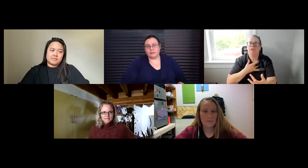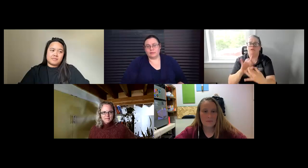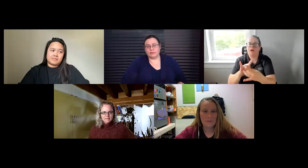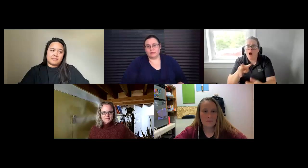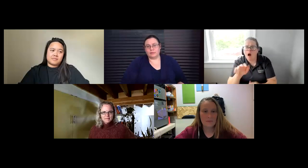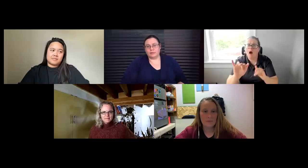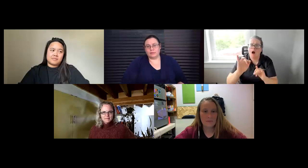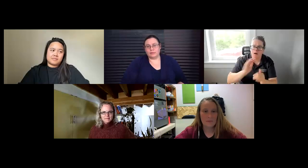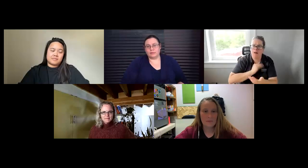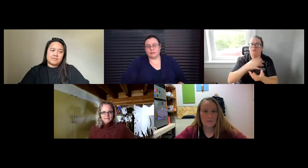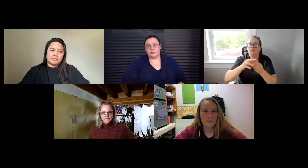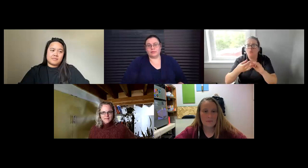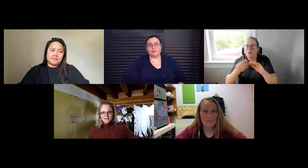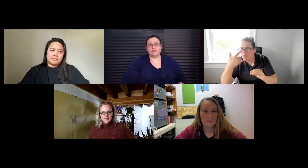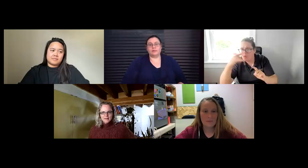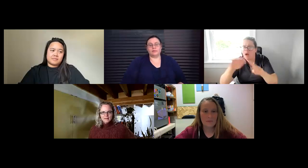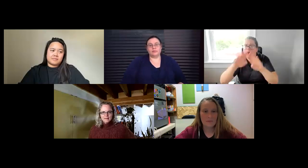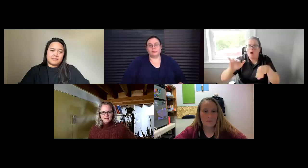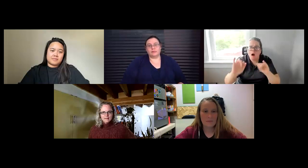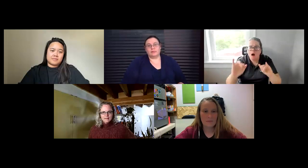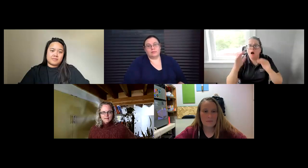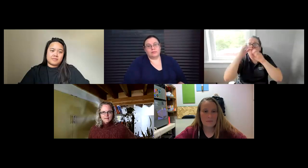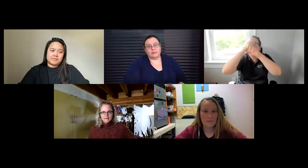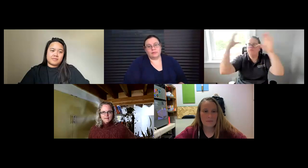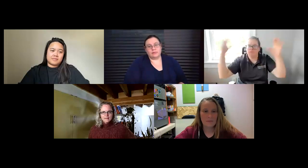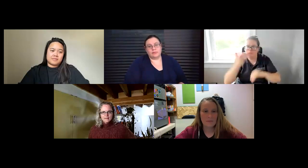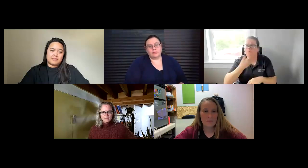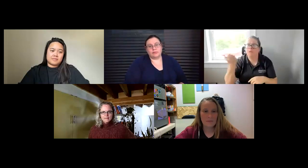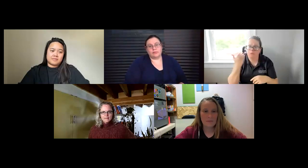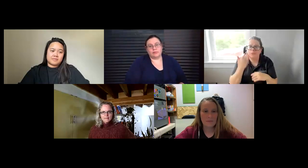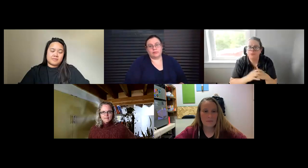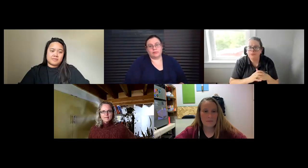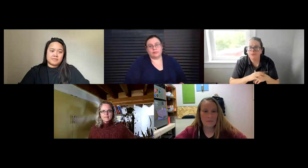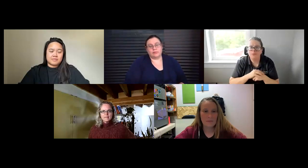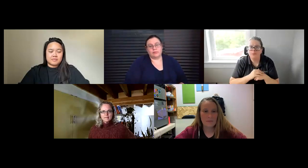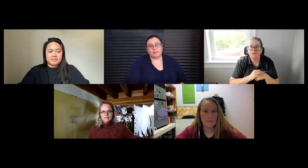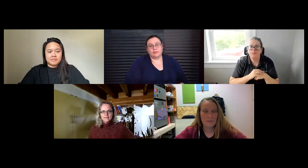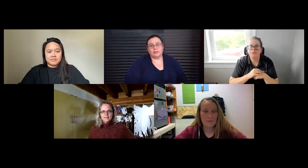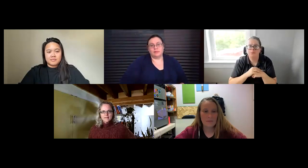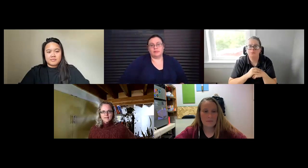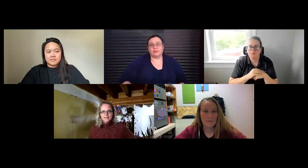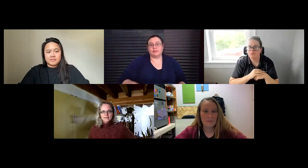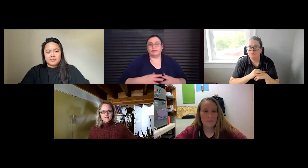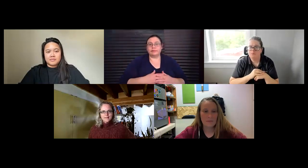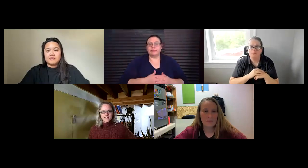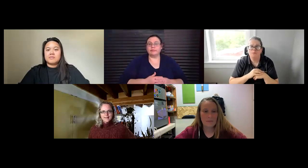Also the video we did helped bridge that connection with the community, as well.